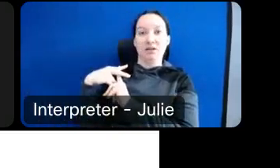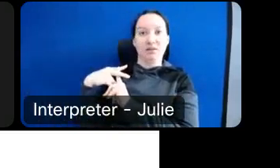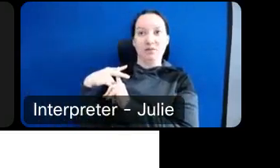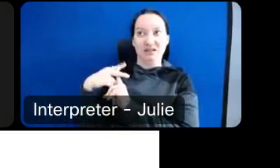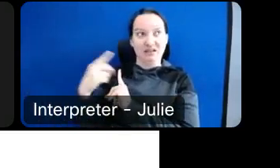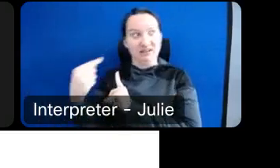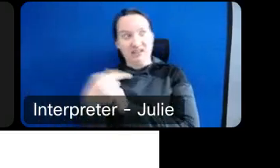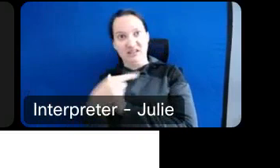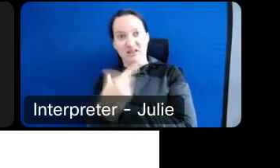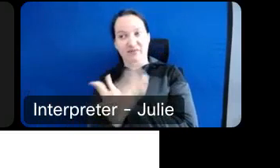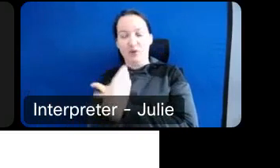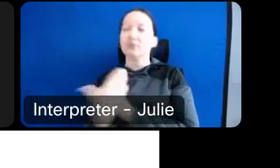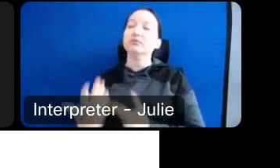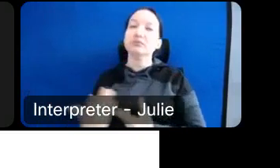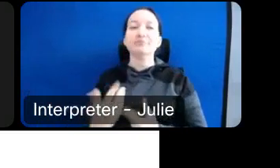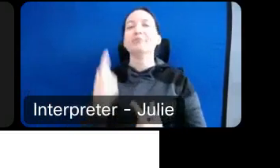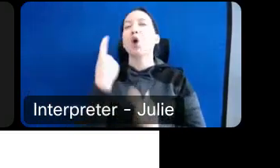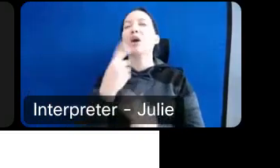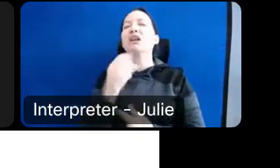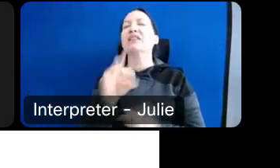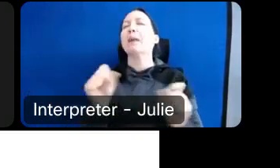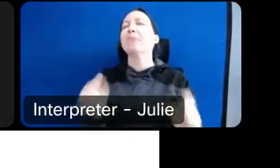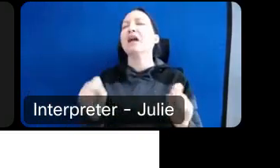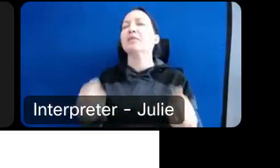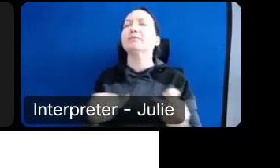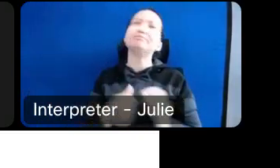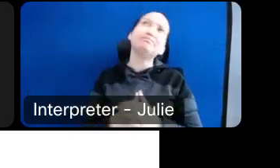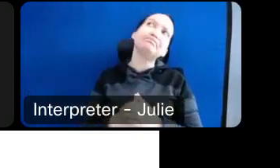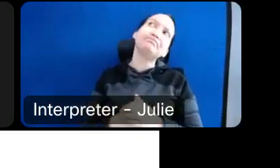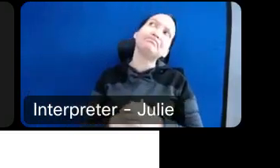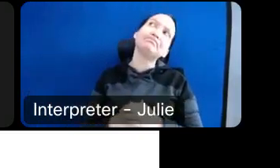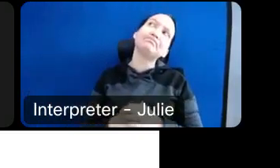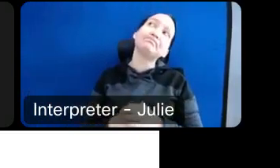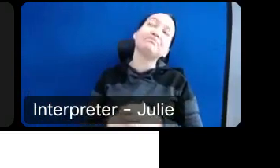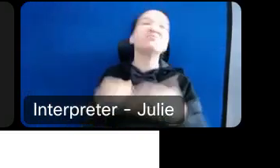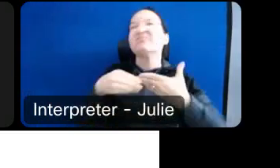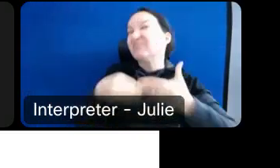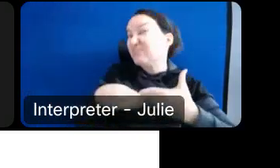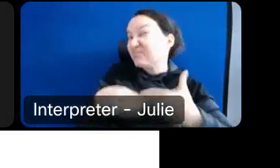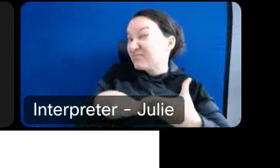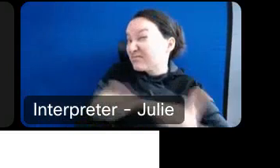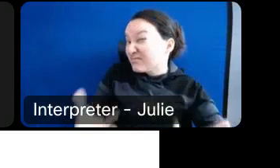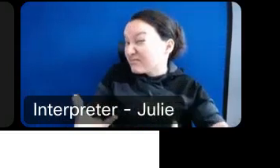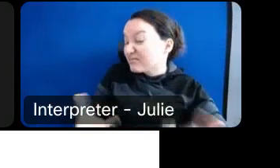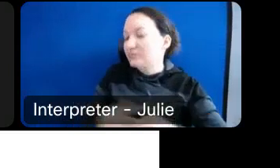But I always wonder, like, if it is it possible to, you have some leeway on that, you know.